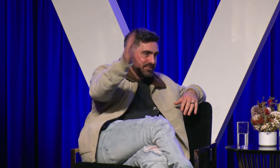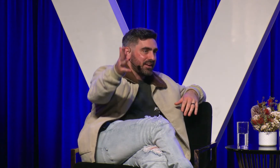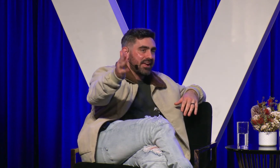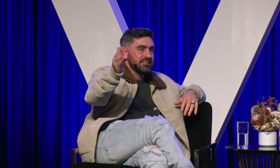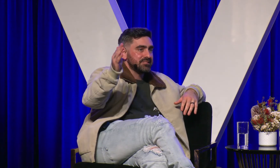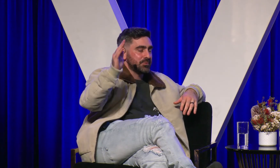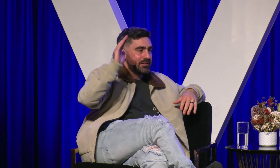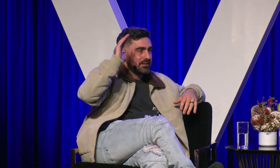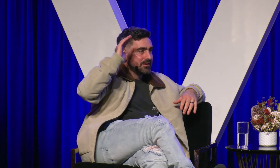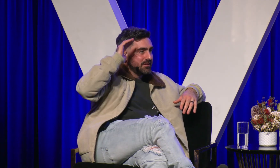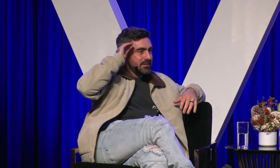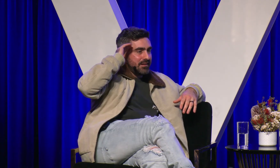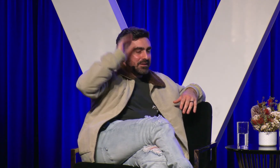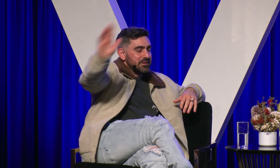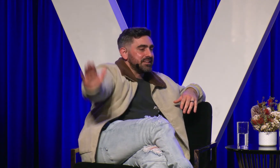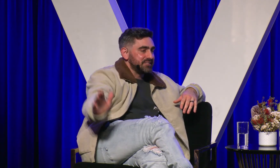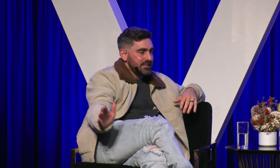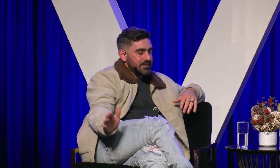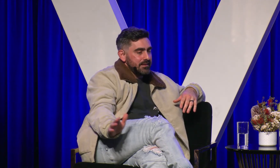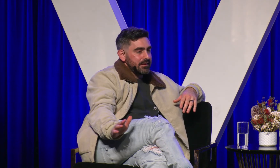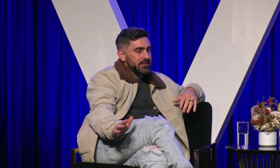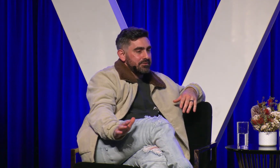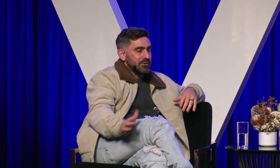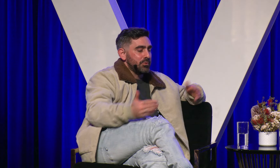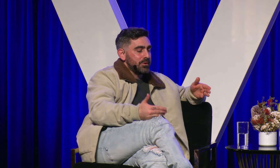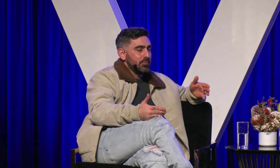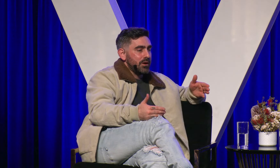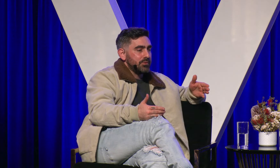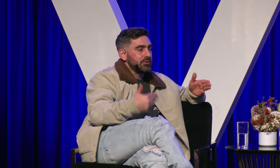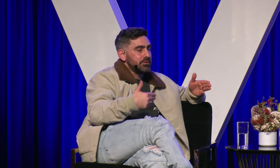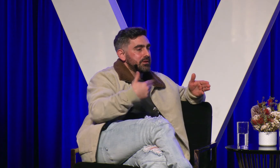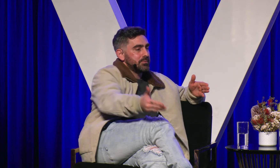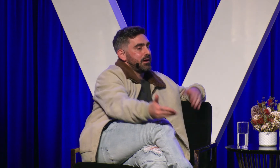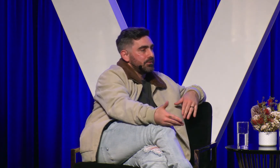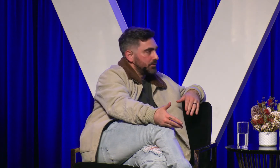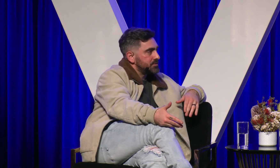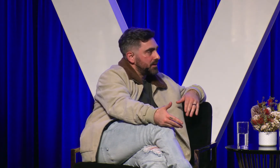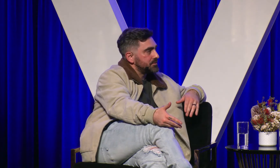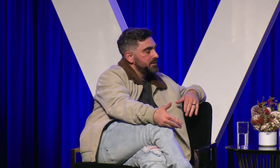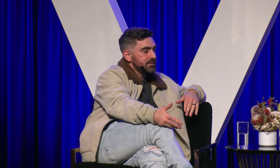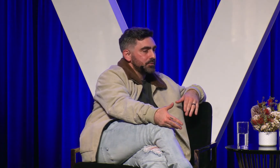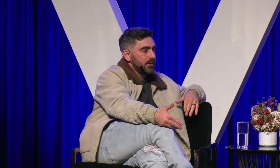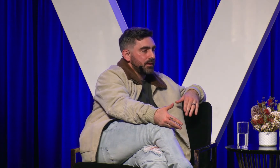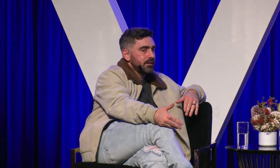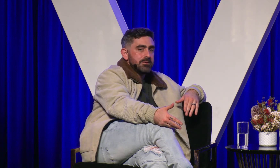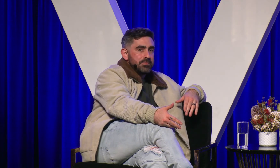our hands when anyone needs anything to the point where we don't think about those kinds of things we're like,